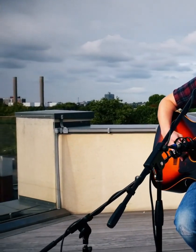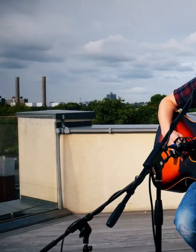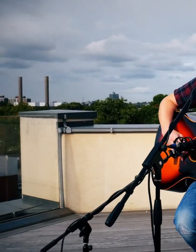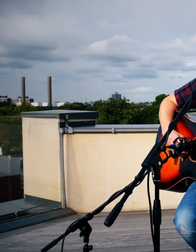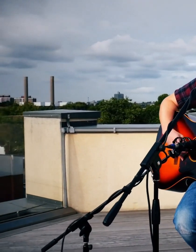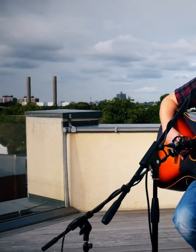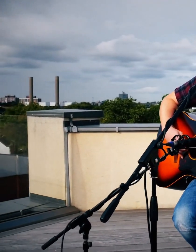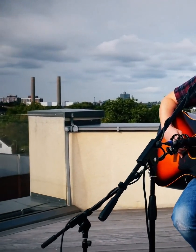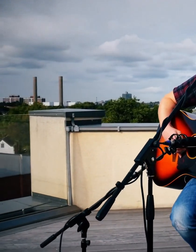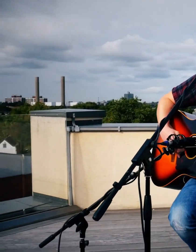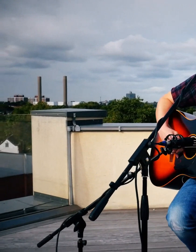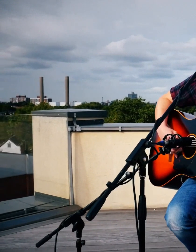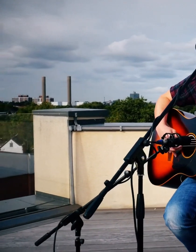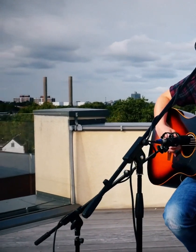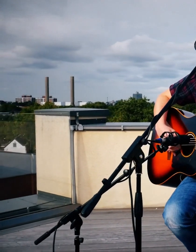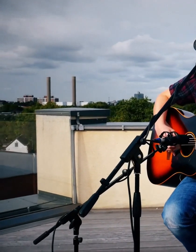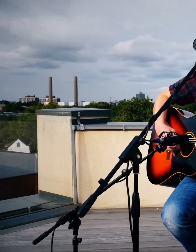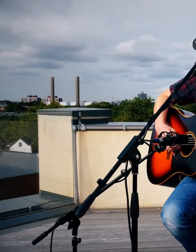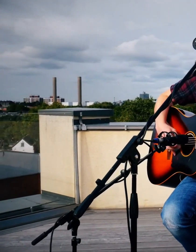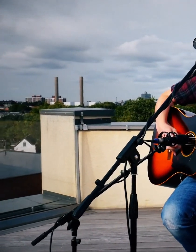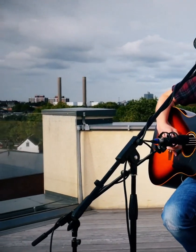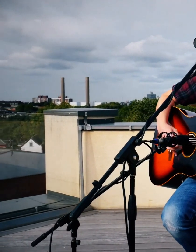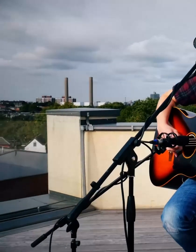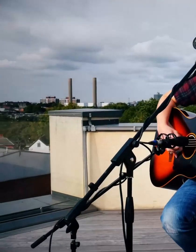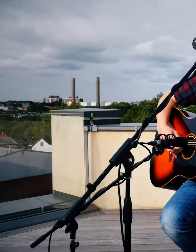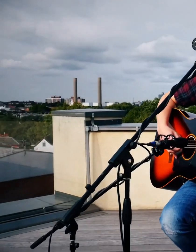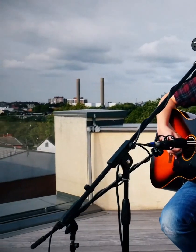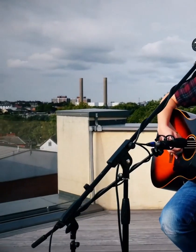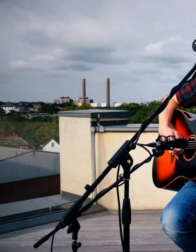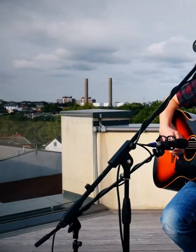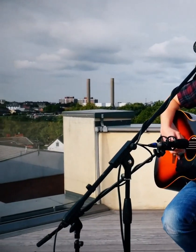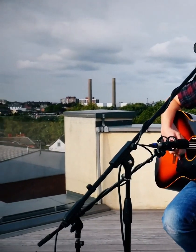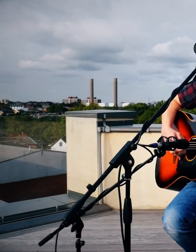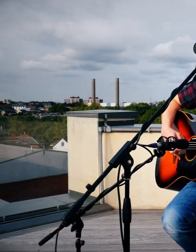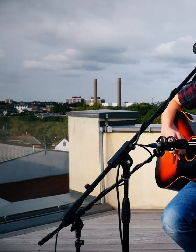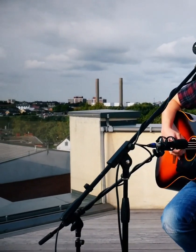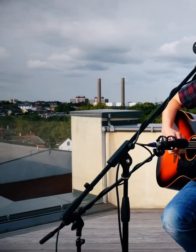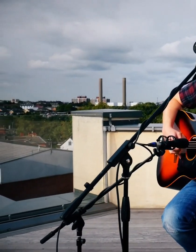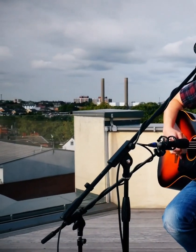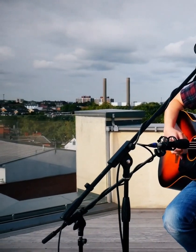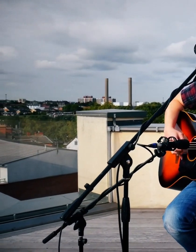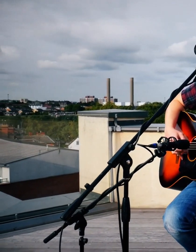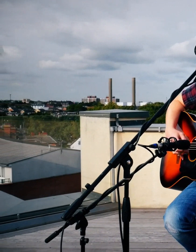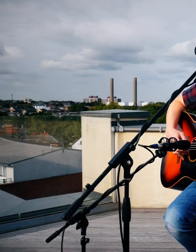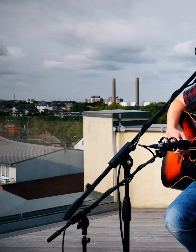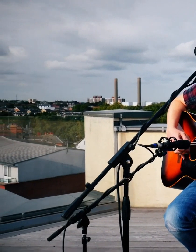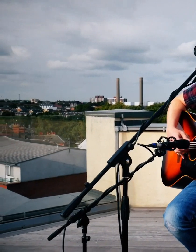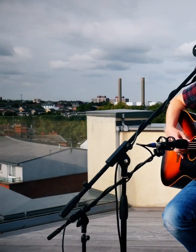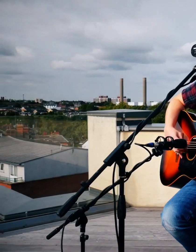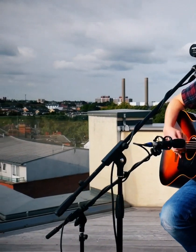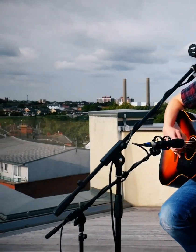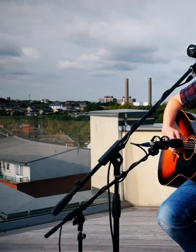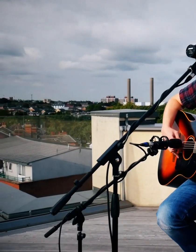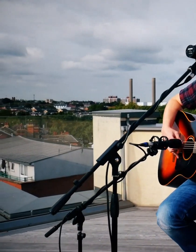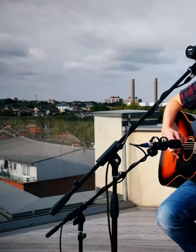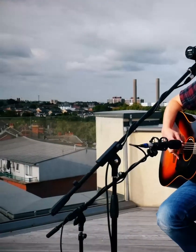But you can mend the cracks with gold Mend the cracks with gold